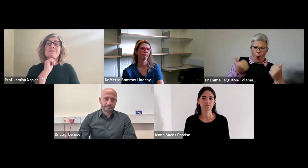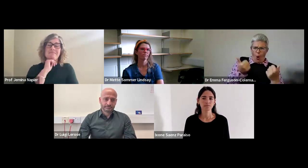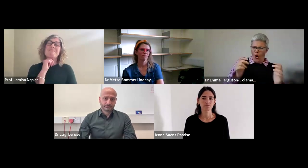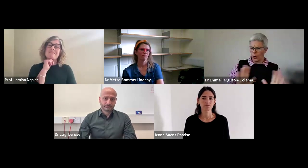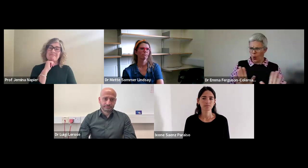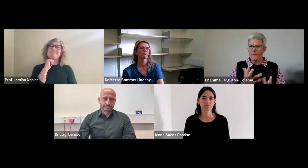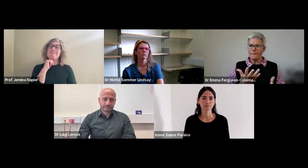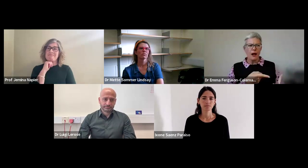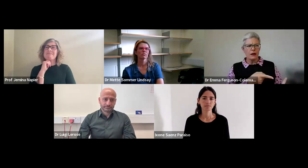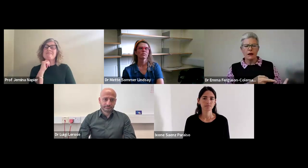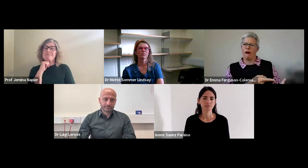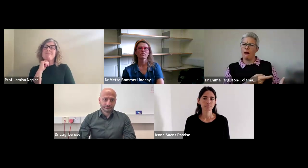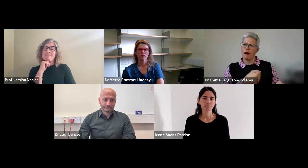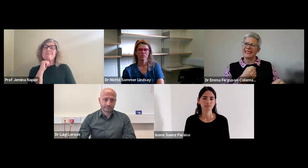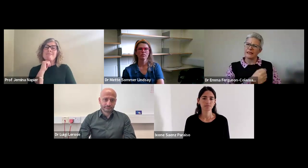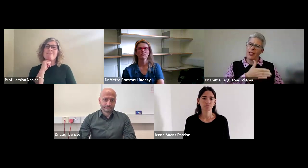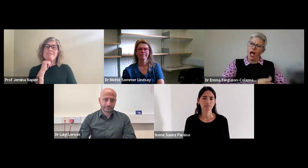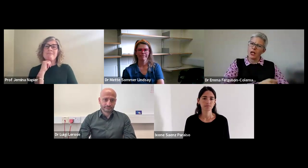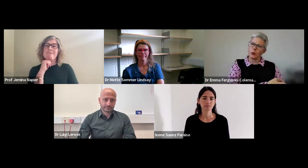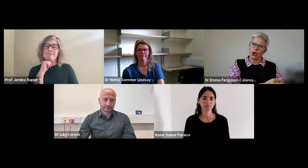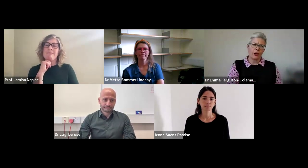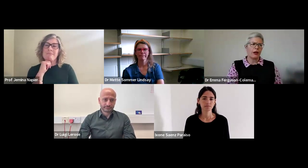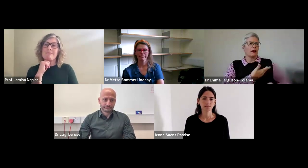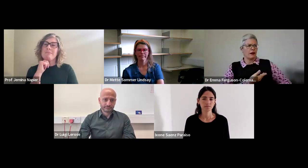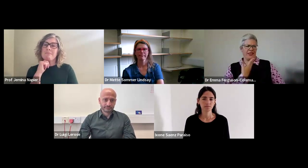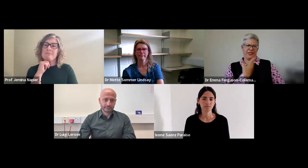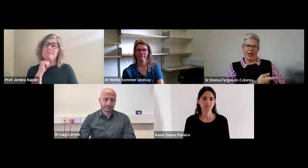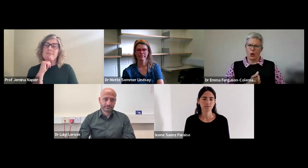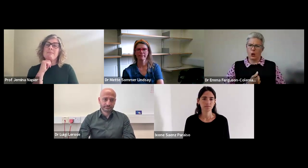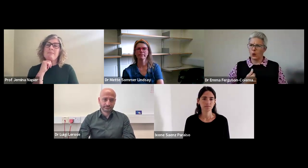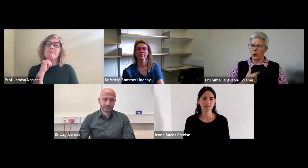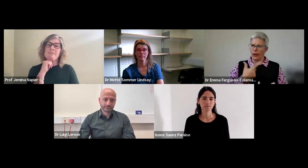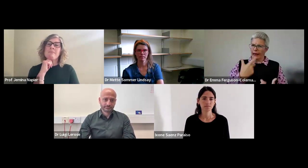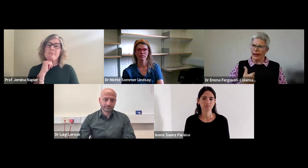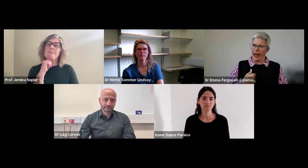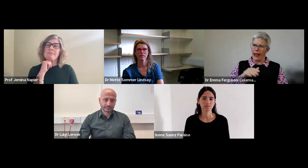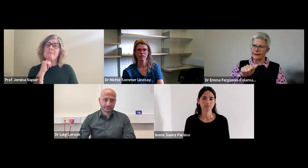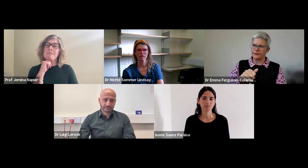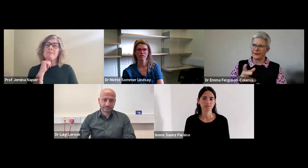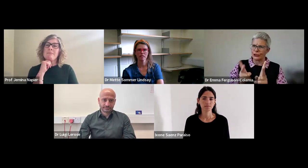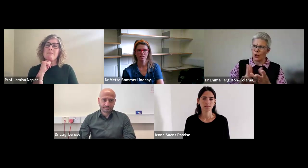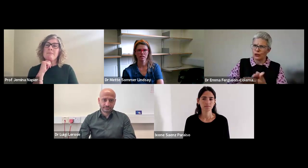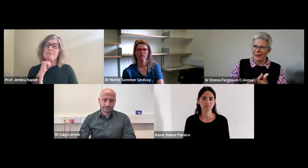a result was easier. I'm not saying it was an easy journey, it was easier and I had to say thank you